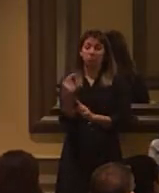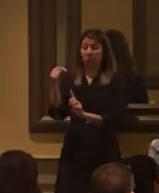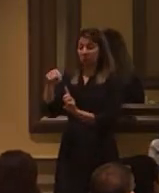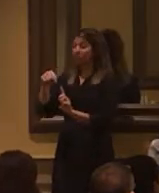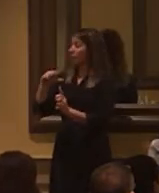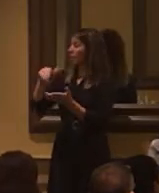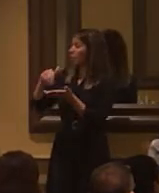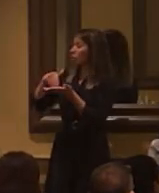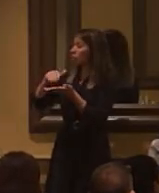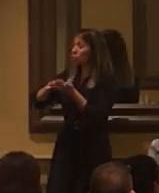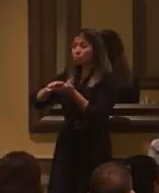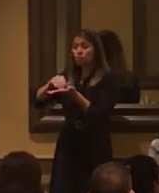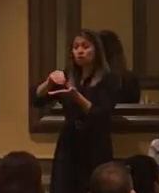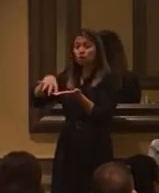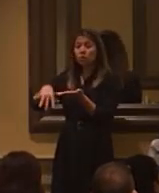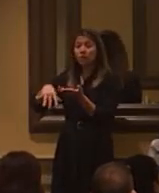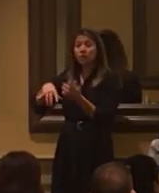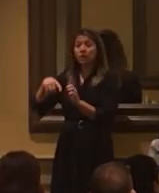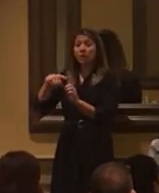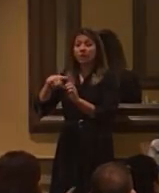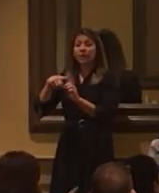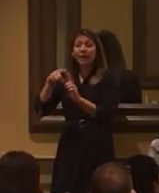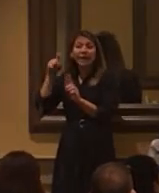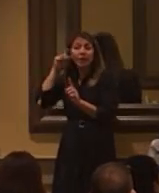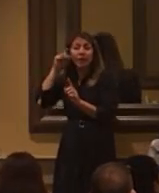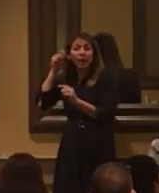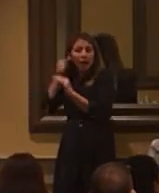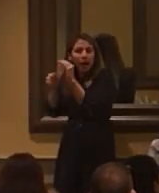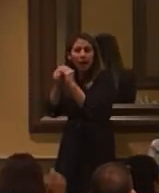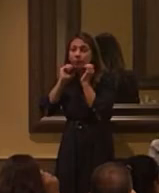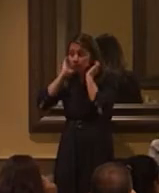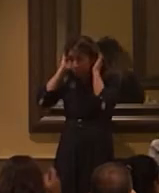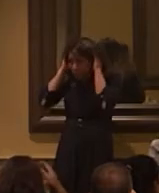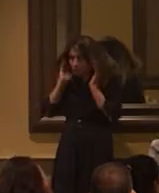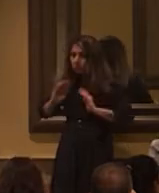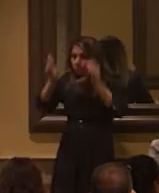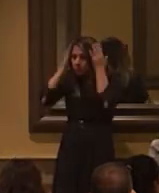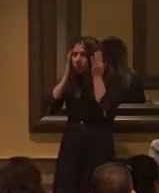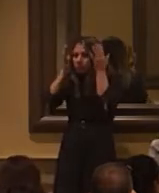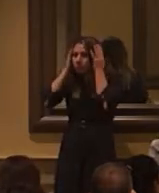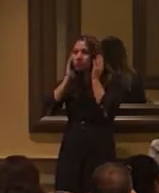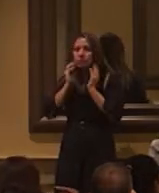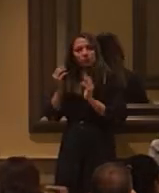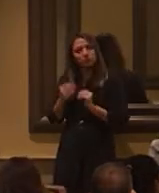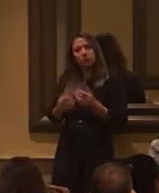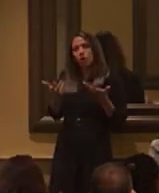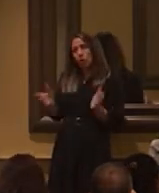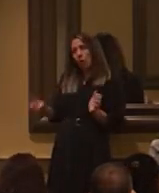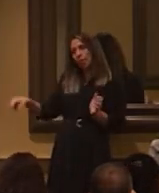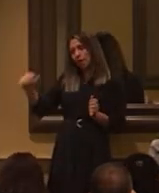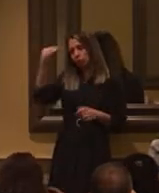who is hiding her hearing aids and wearing her hair down so that nobody knows she's the D/HH student